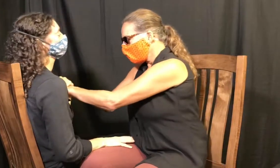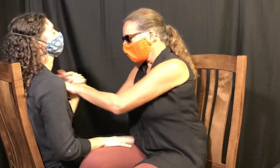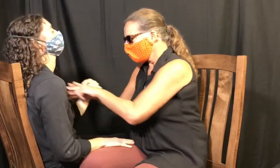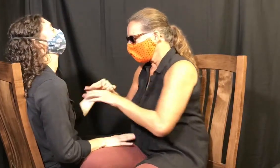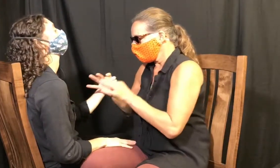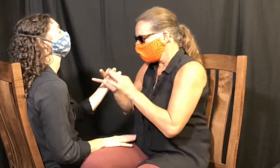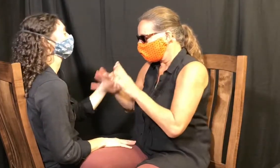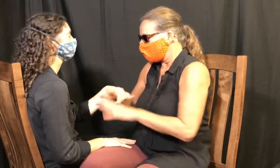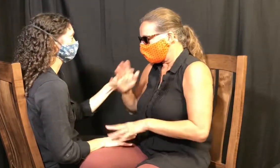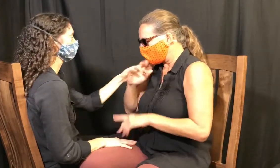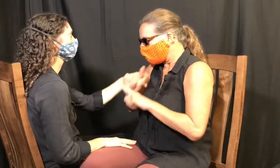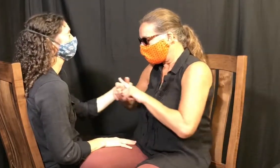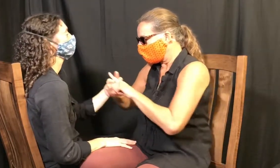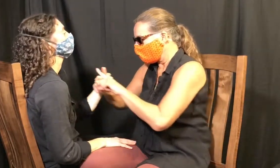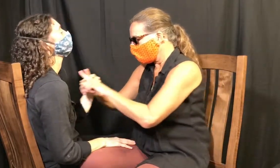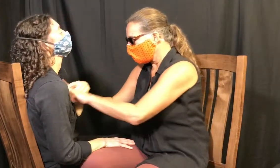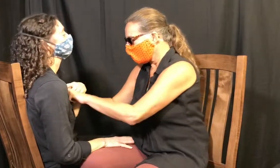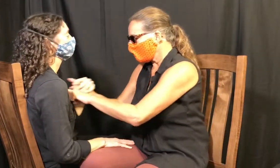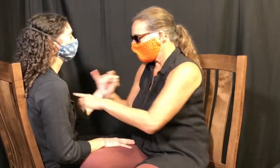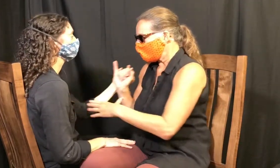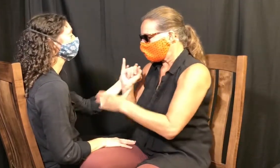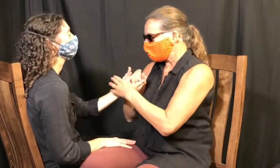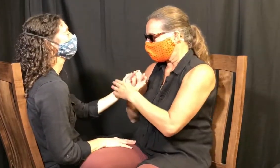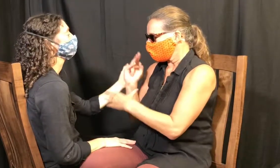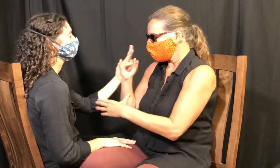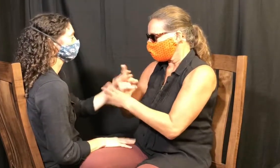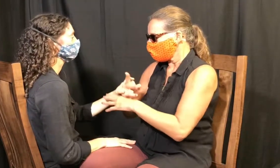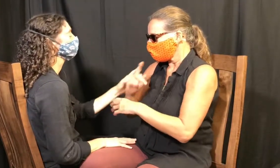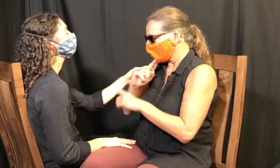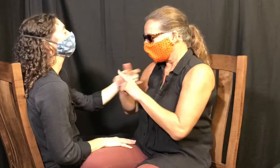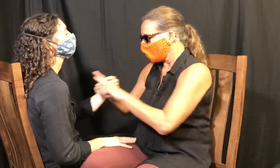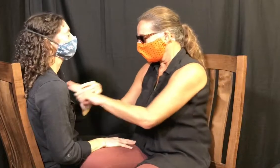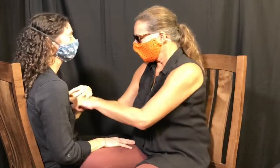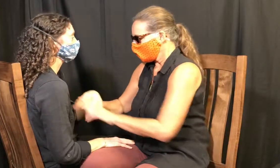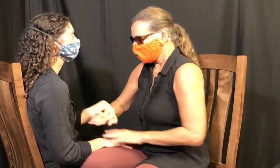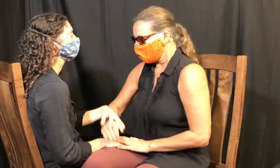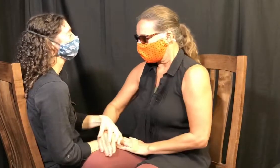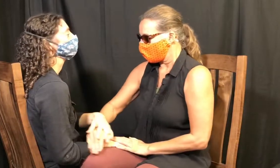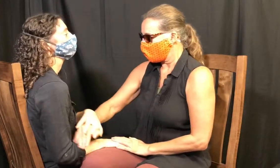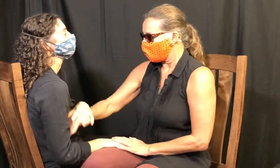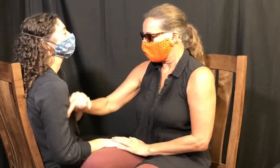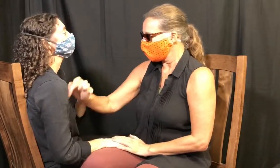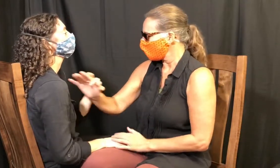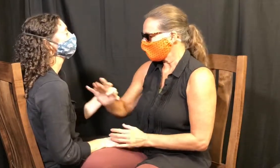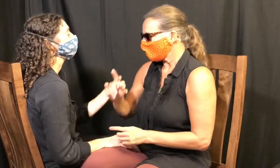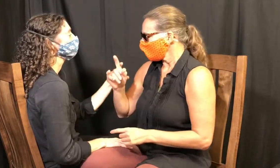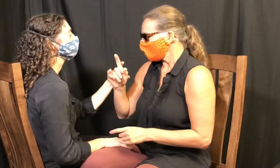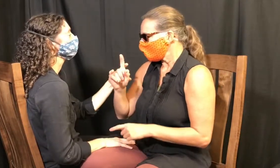waiting for me to come back and hand you a cup of water. This teaches a child that they need to depend on others and perpetuates their dependency